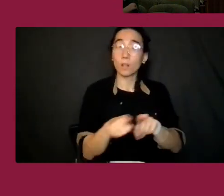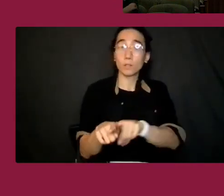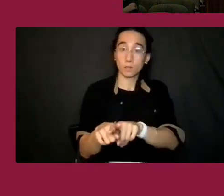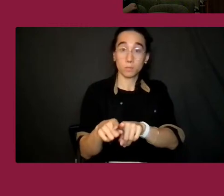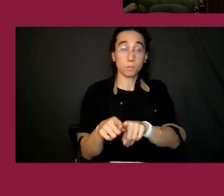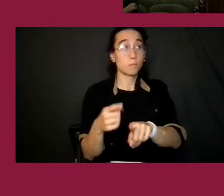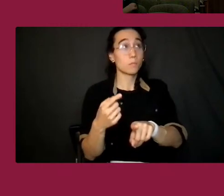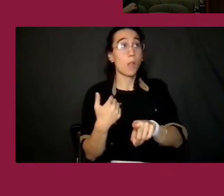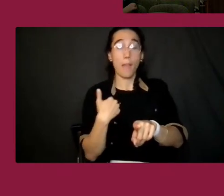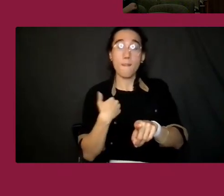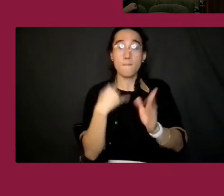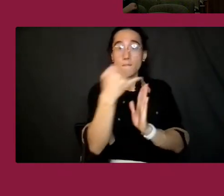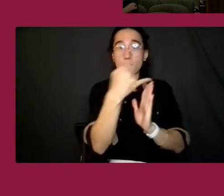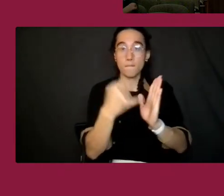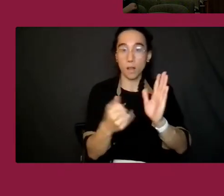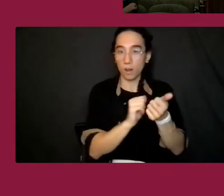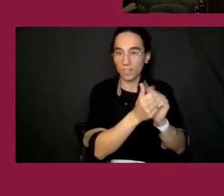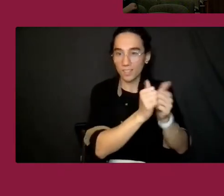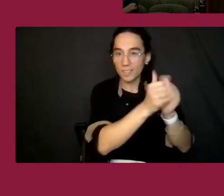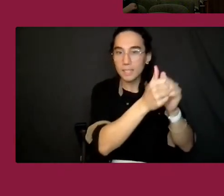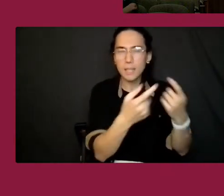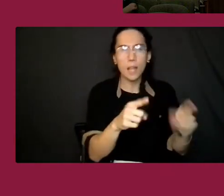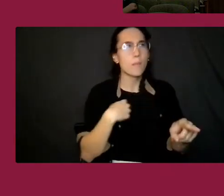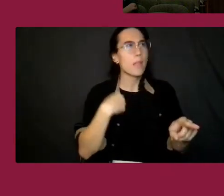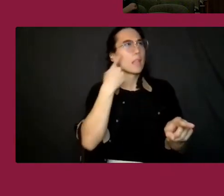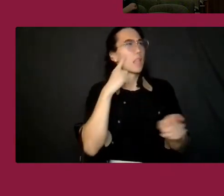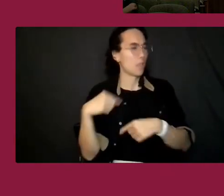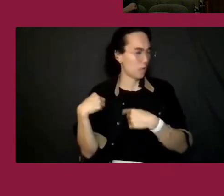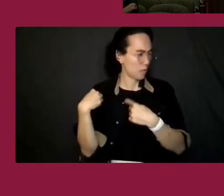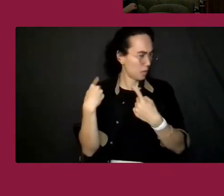been happening for, I believe, the past two weeks or so.